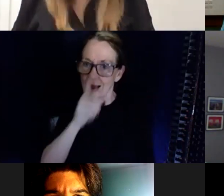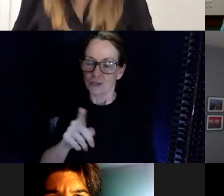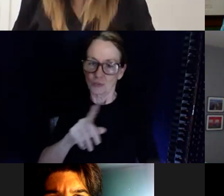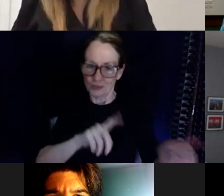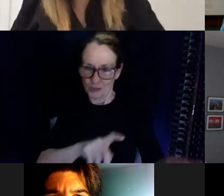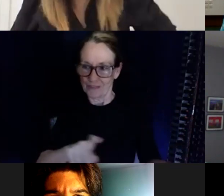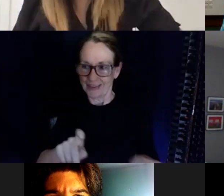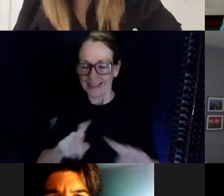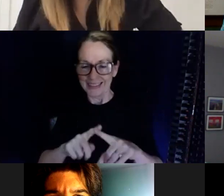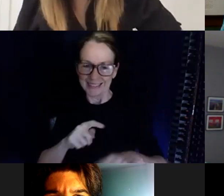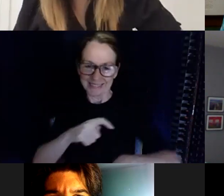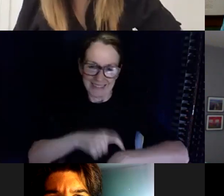AND THEN THE IRB INSTITUTIONAL REVIEW BOARD APPLICATION SHOULD BE COMPLETED SOON.